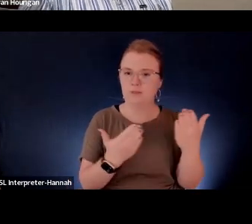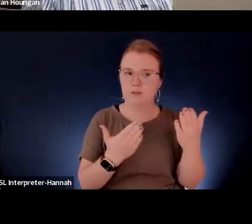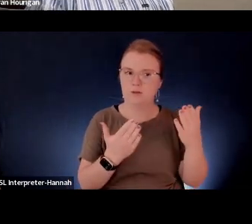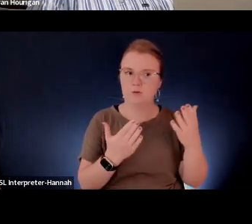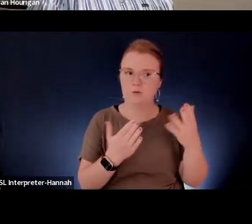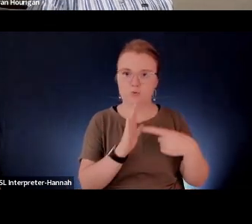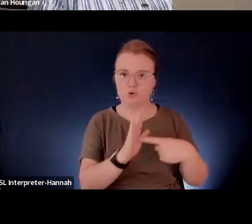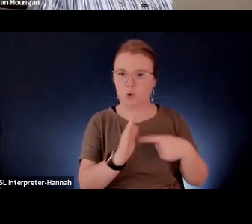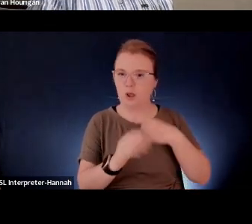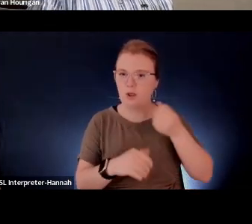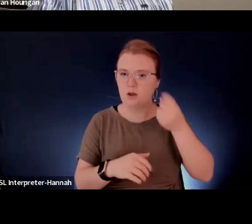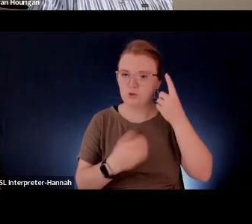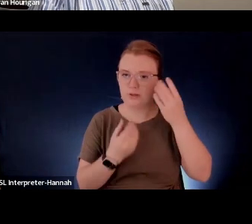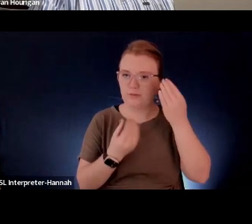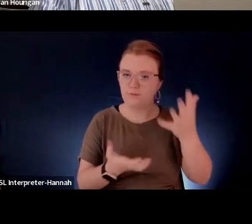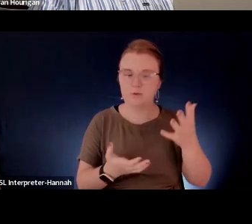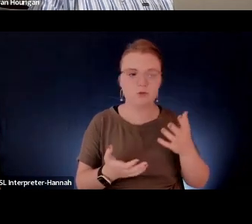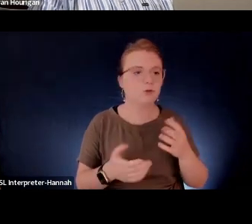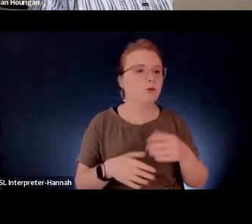Draw, speak, or write. Thanks, Gwendolyn.